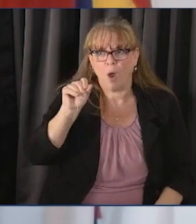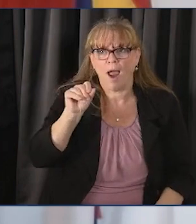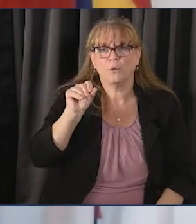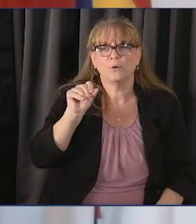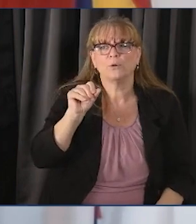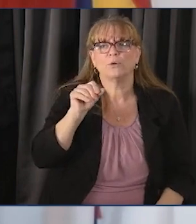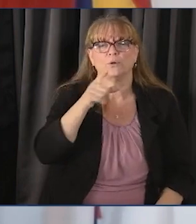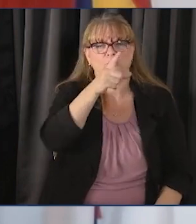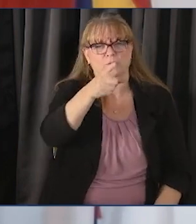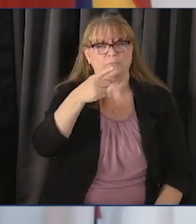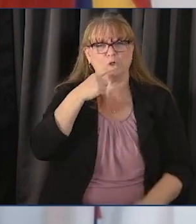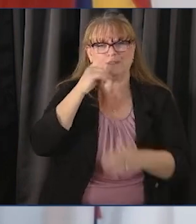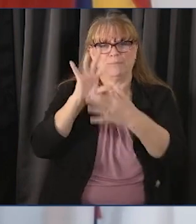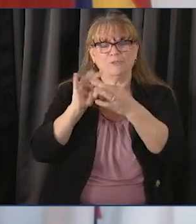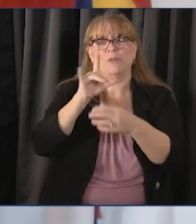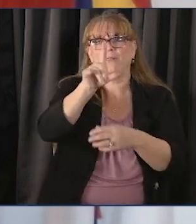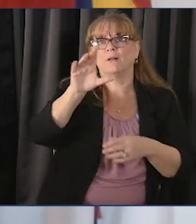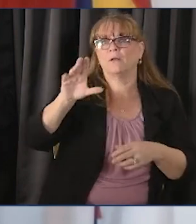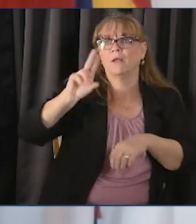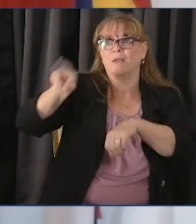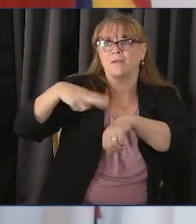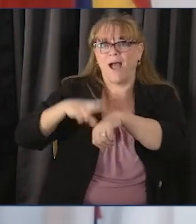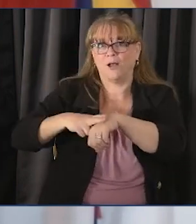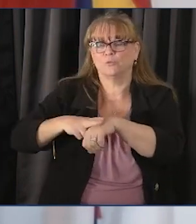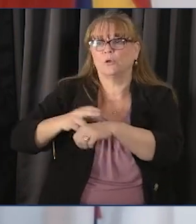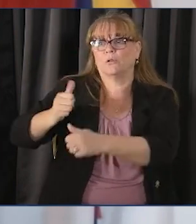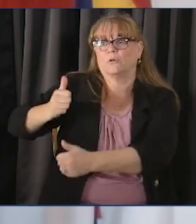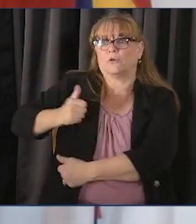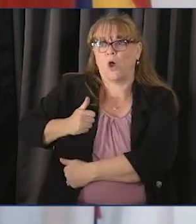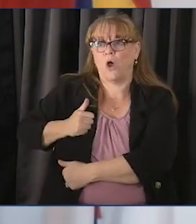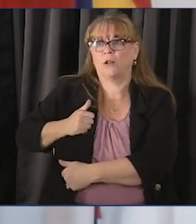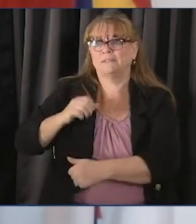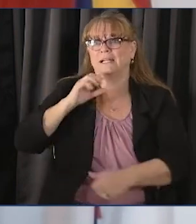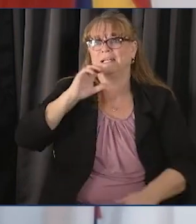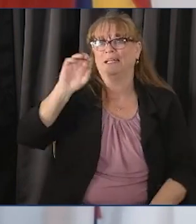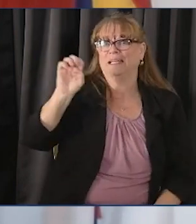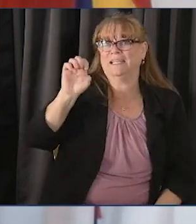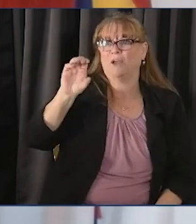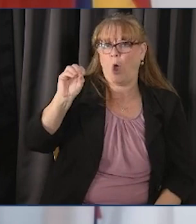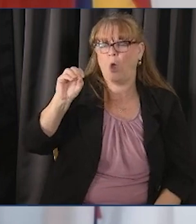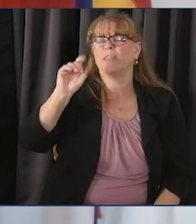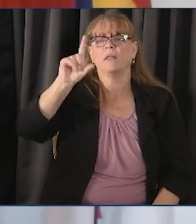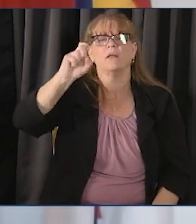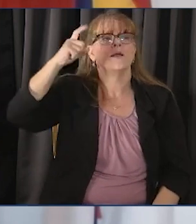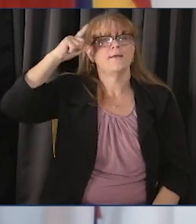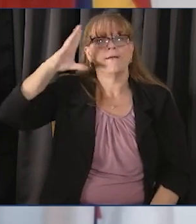will they be the present at the Capitol tomorrow. So first,